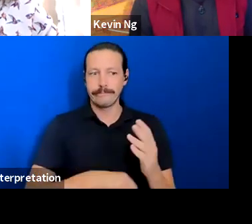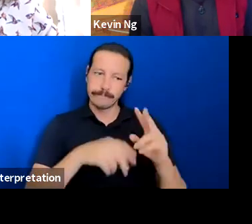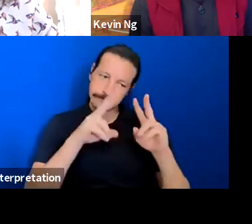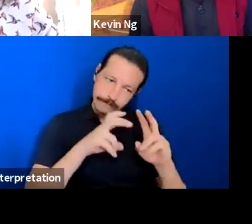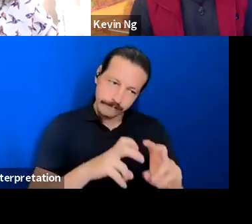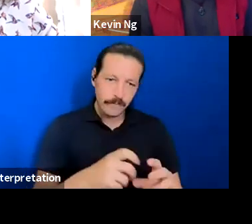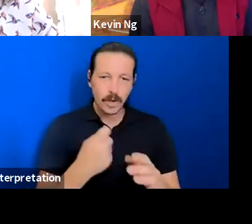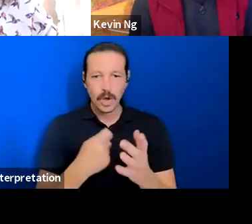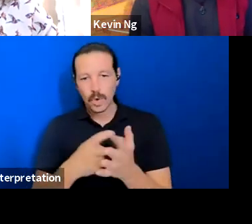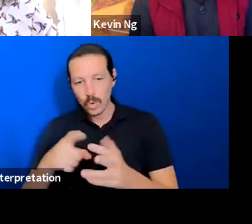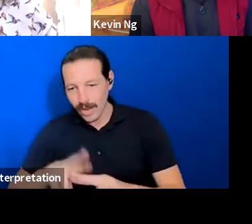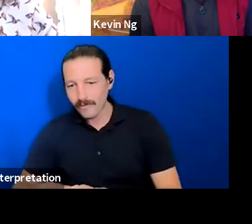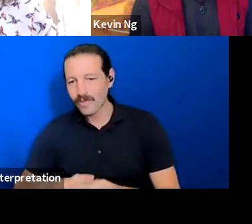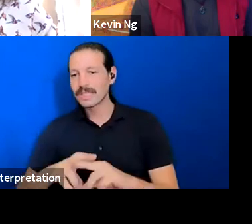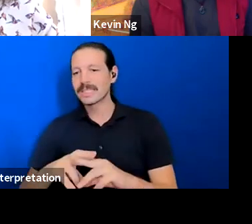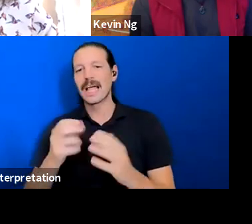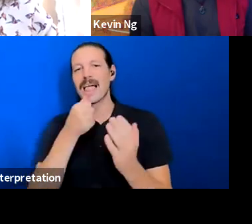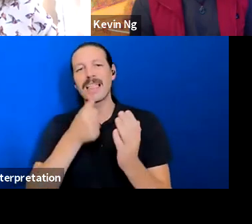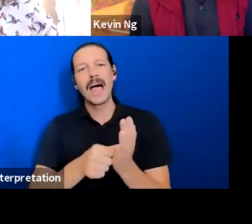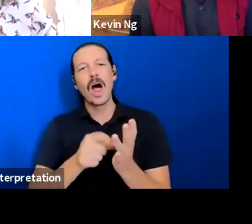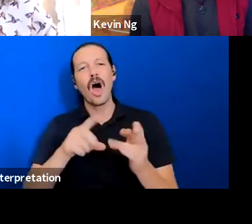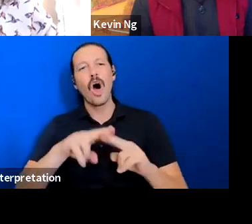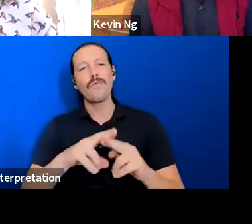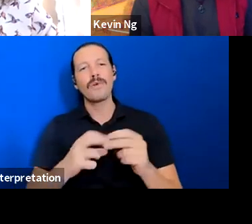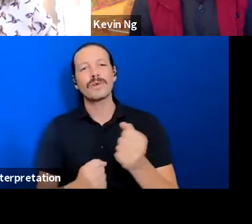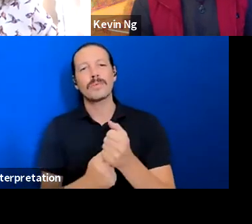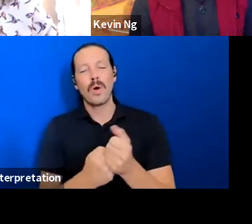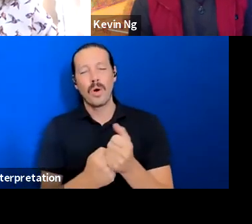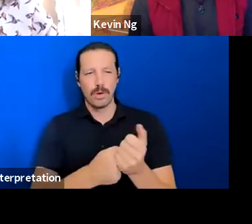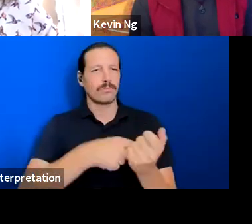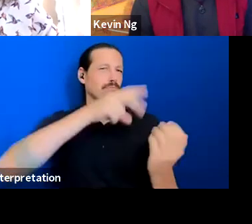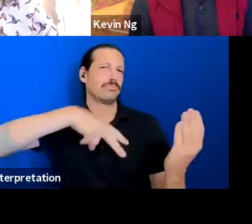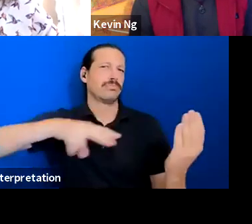really important at that point. But I think I have the confidence towards the end to kind of